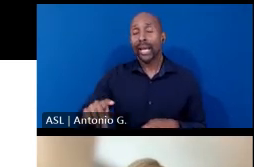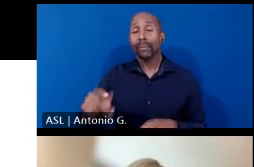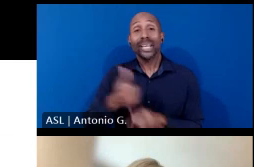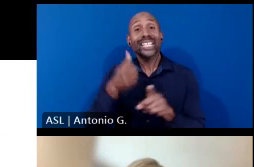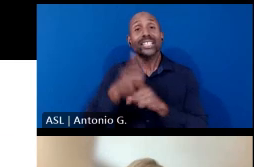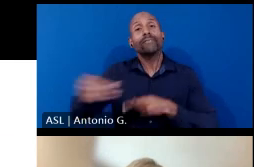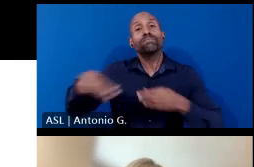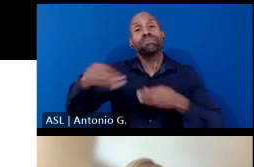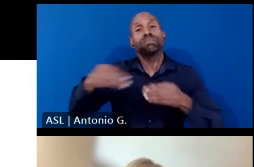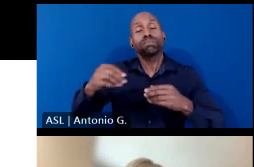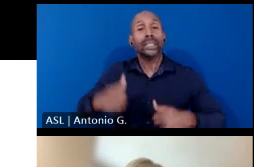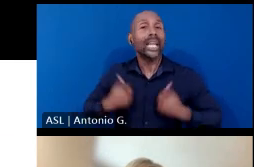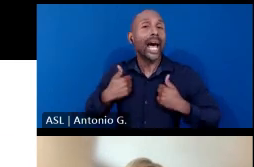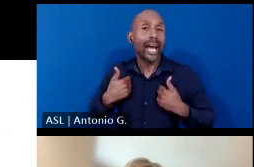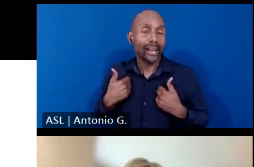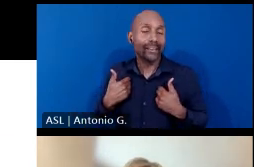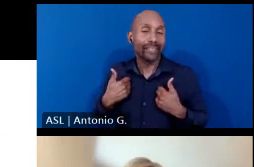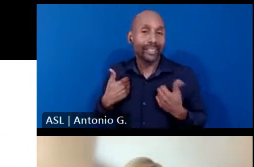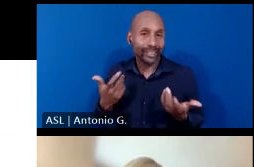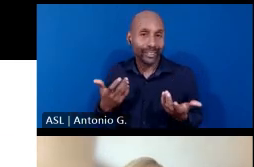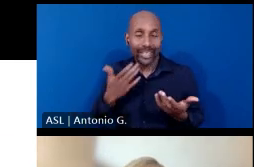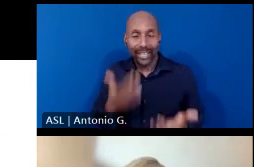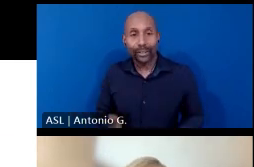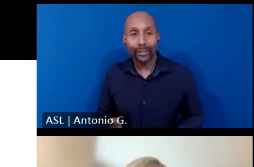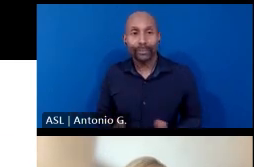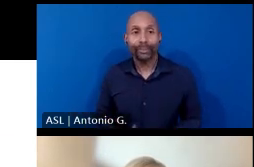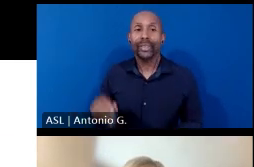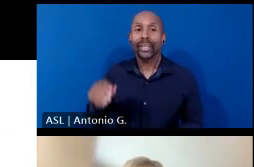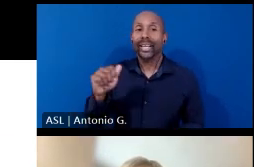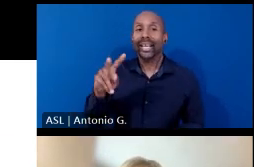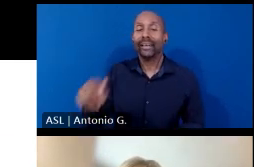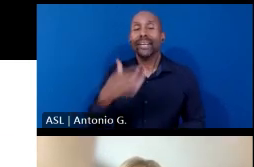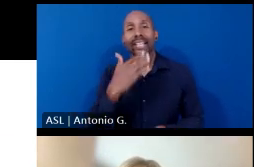Thank you so much to all three of our presenters, Maya, Jerry and Kimberly.